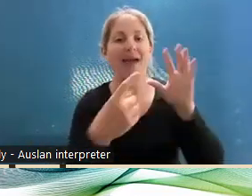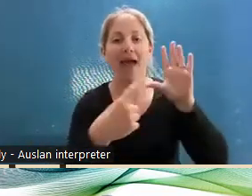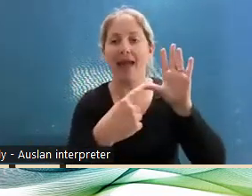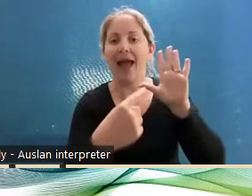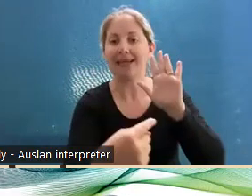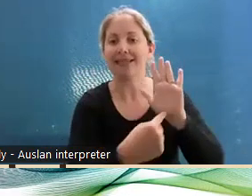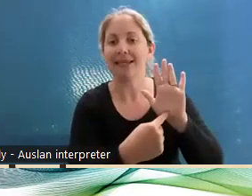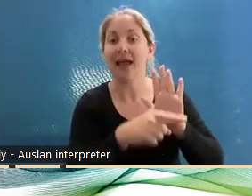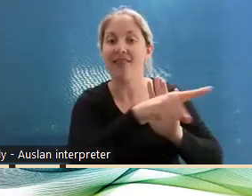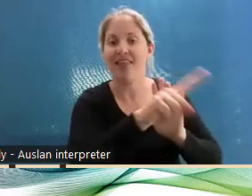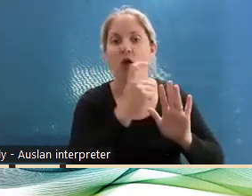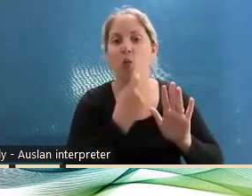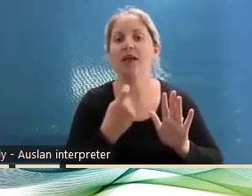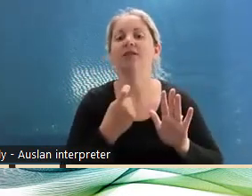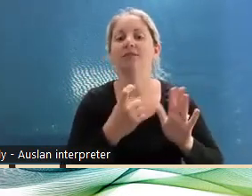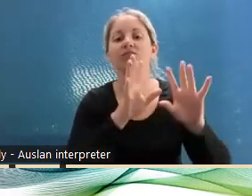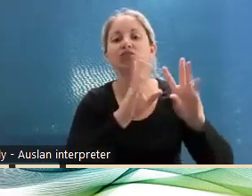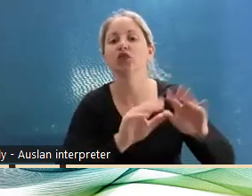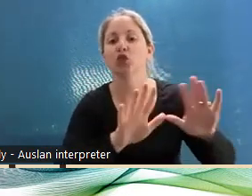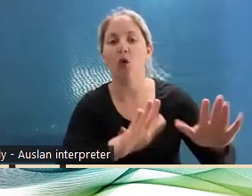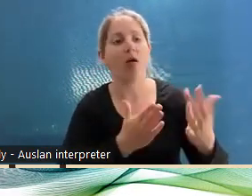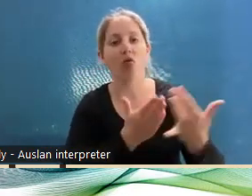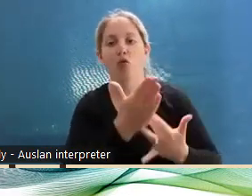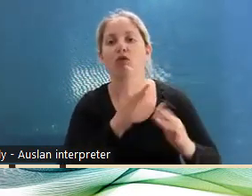resolve through the AAT's ordinary processes.